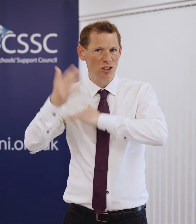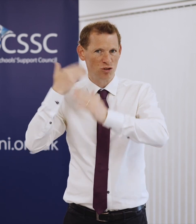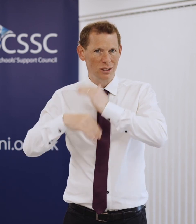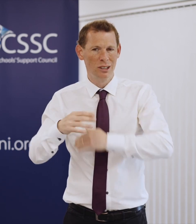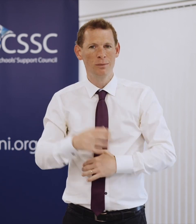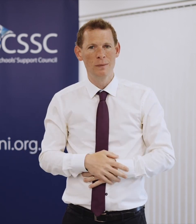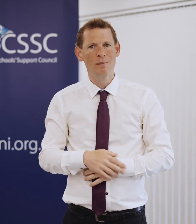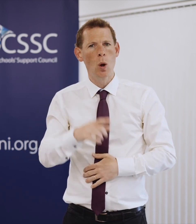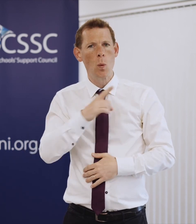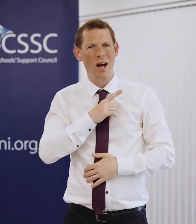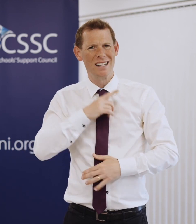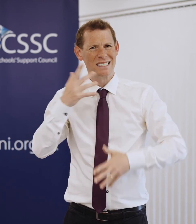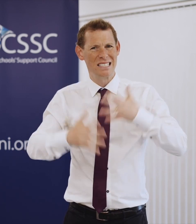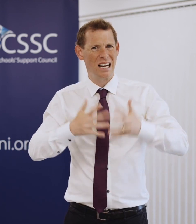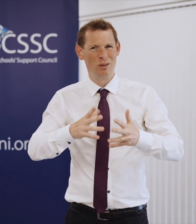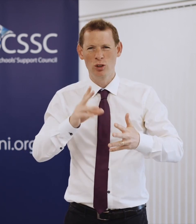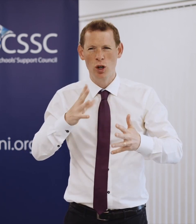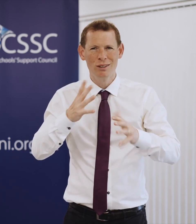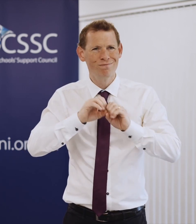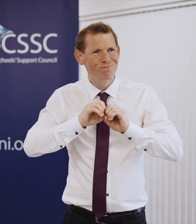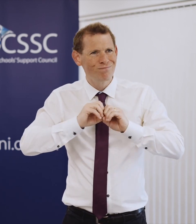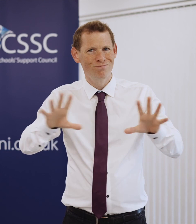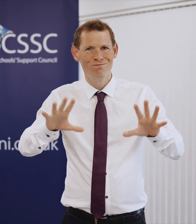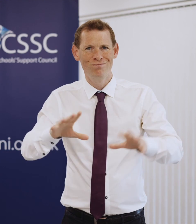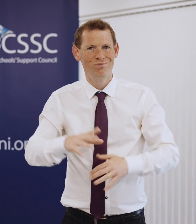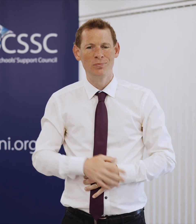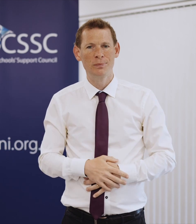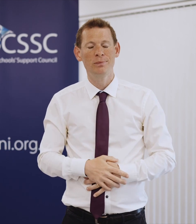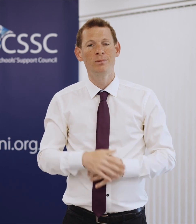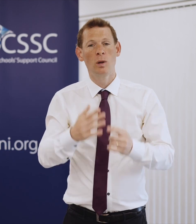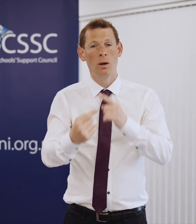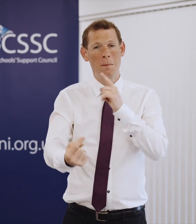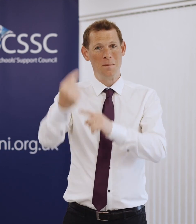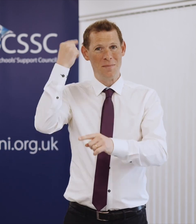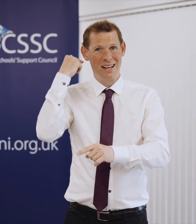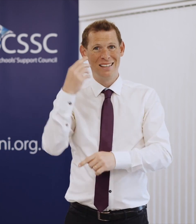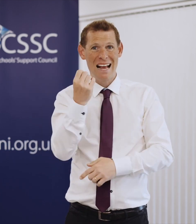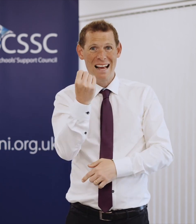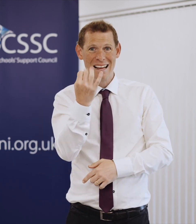I'm going to give you a little bit of synopsis of deaf history and why sign language isn't always